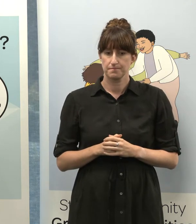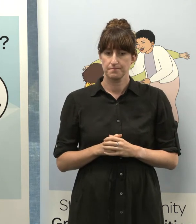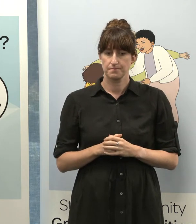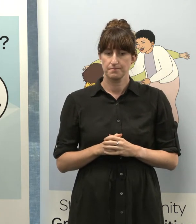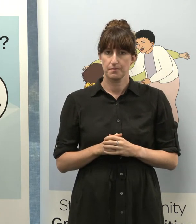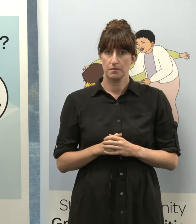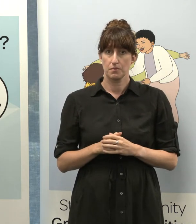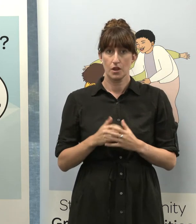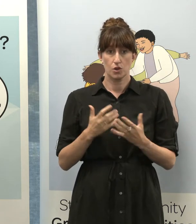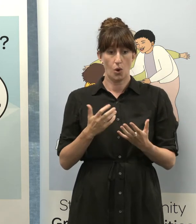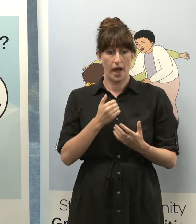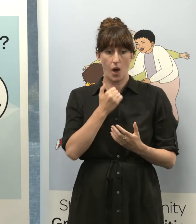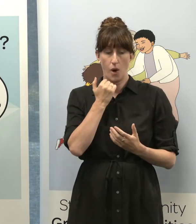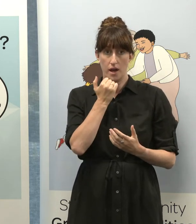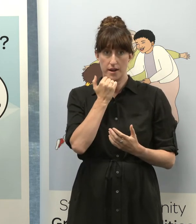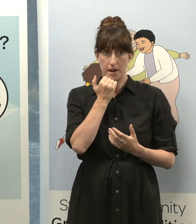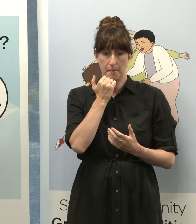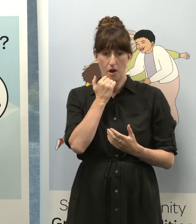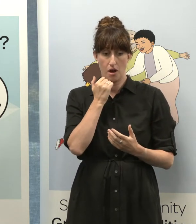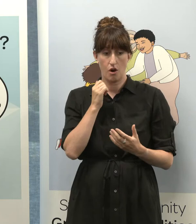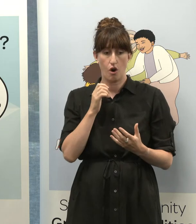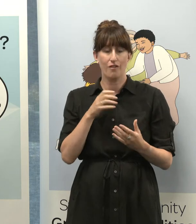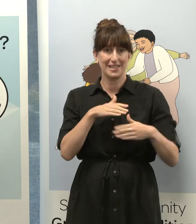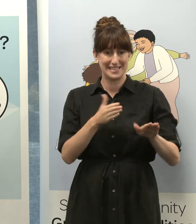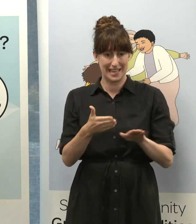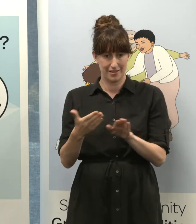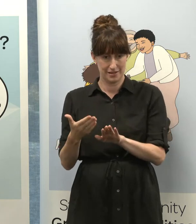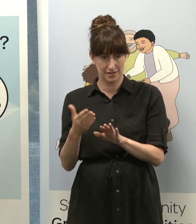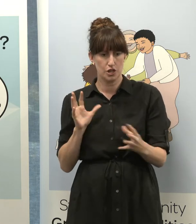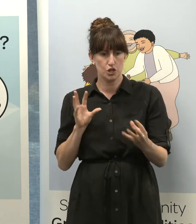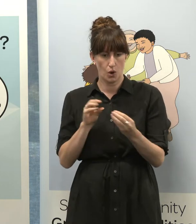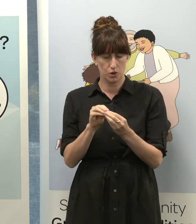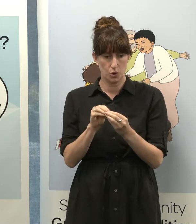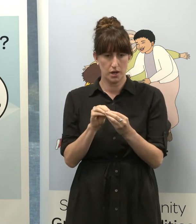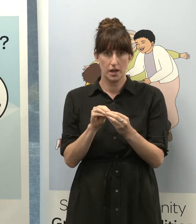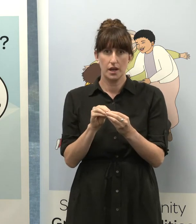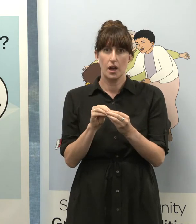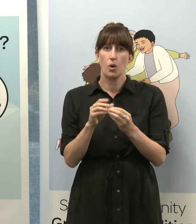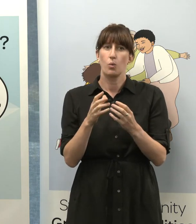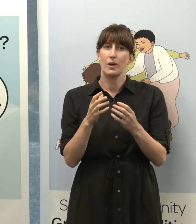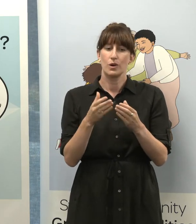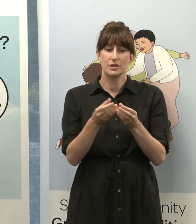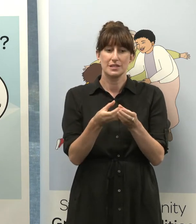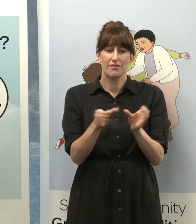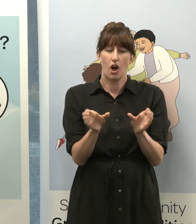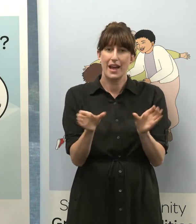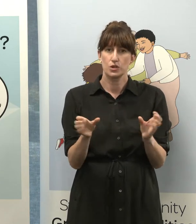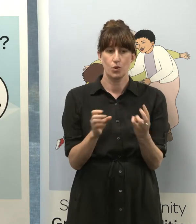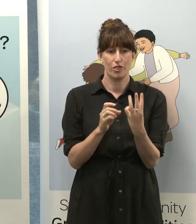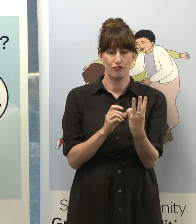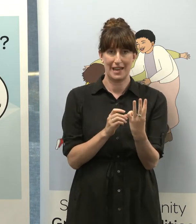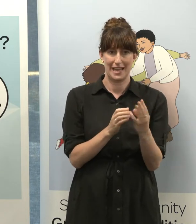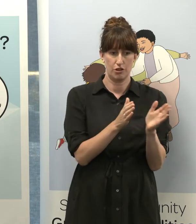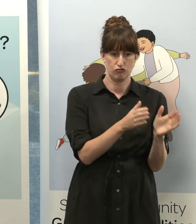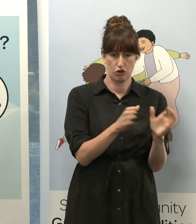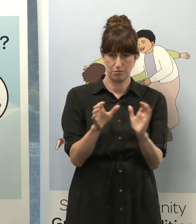World Health Organization. Within that total number of